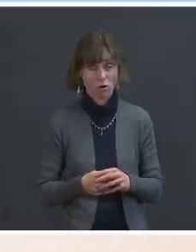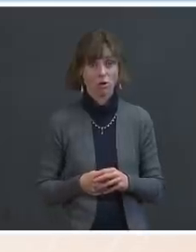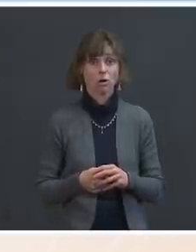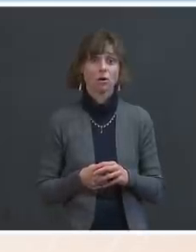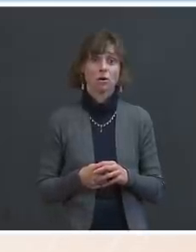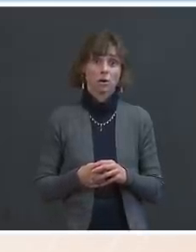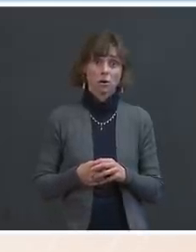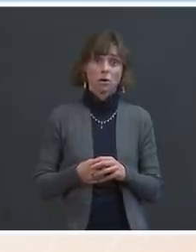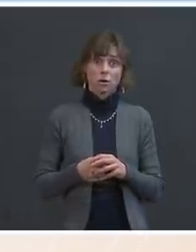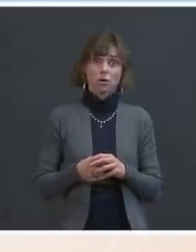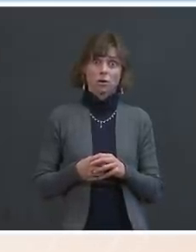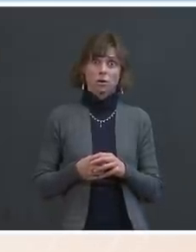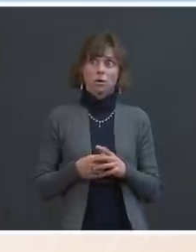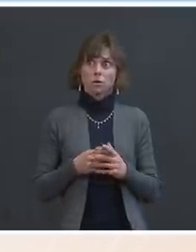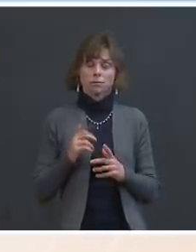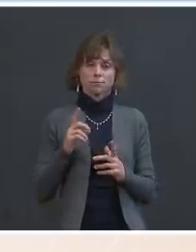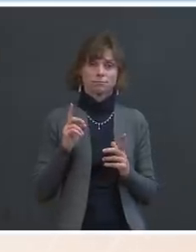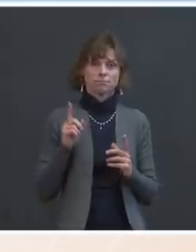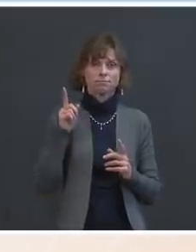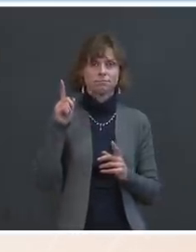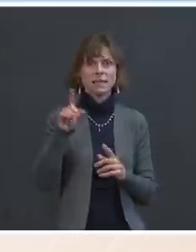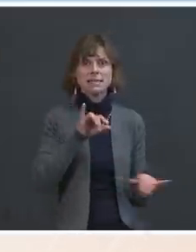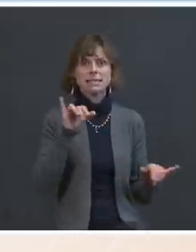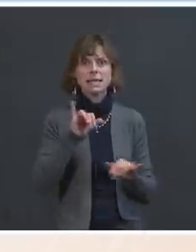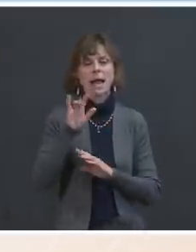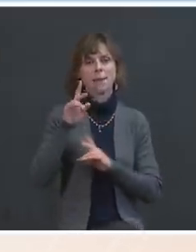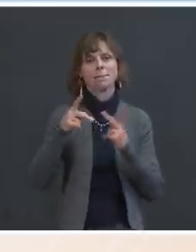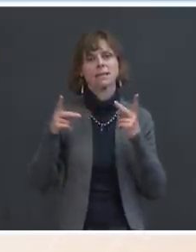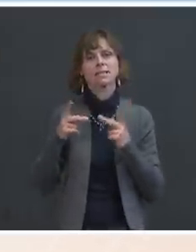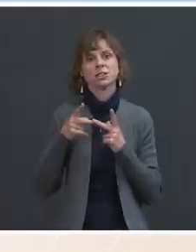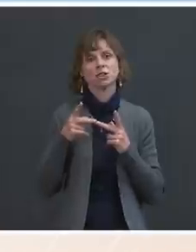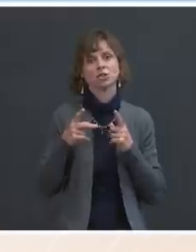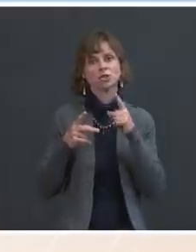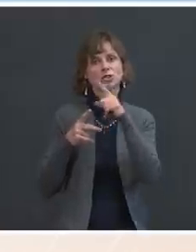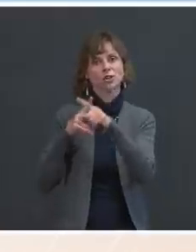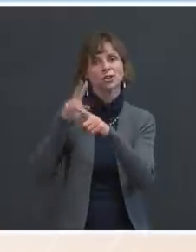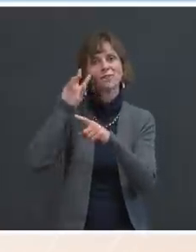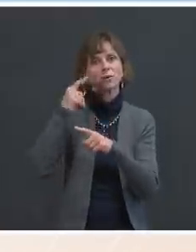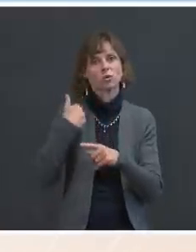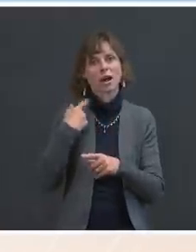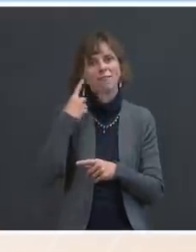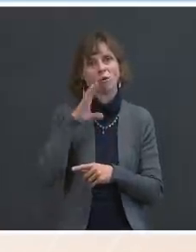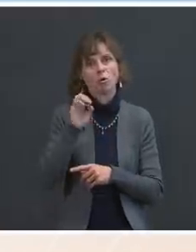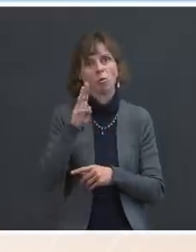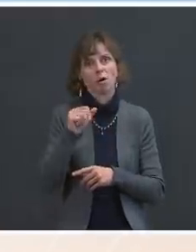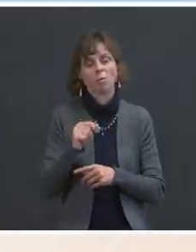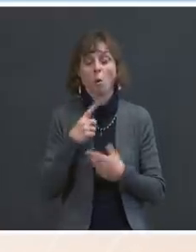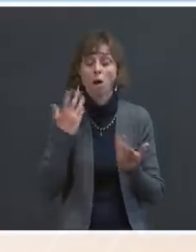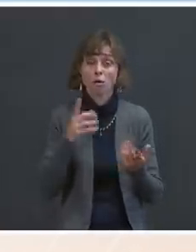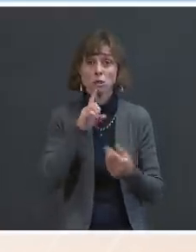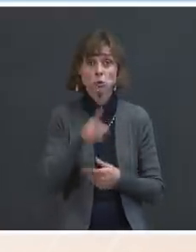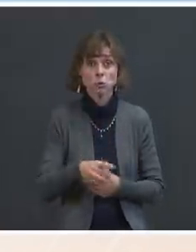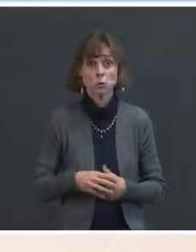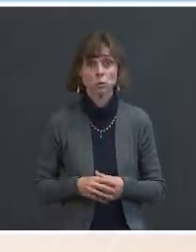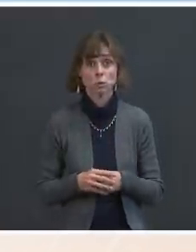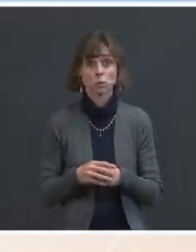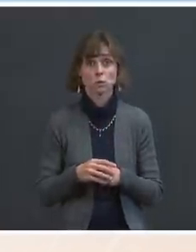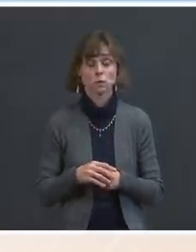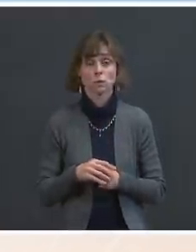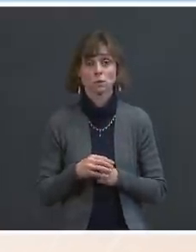put her in a very similar position to the one that he had with President Obama. Ms. Psaki: Well, that's true. I mean, the President has said that he wants the Vice President